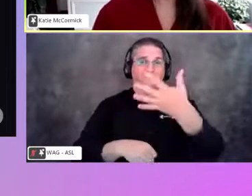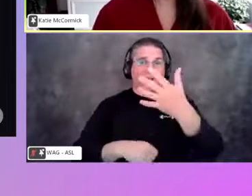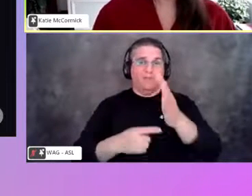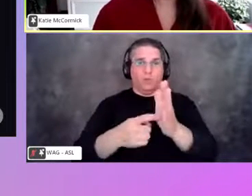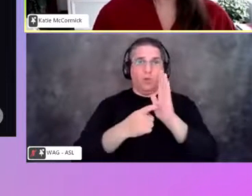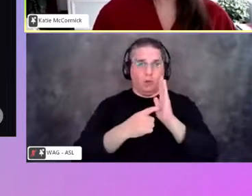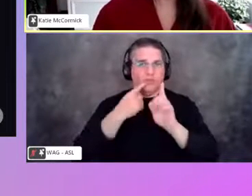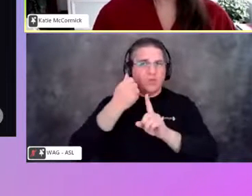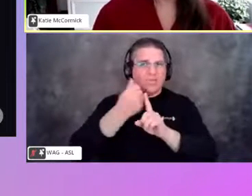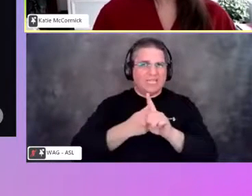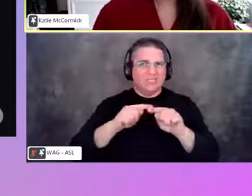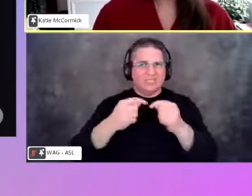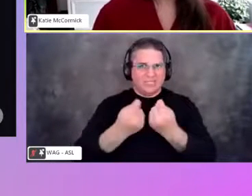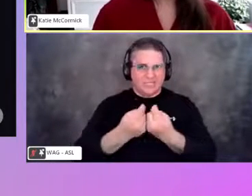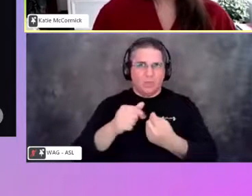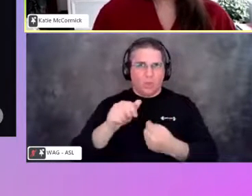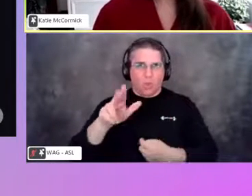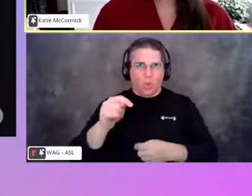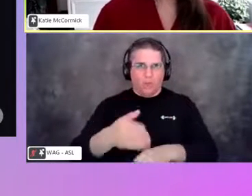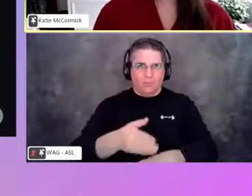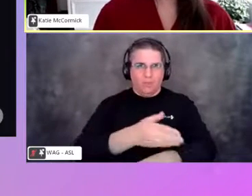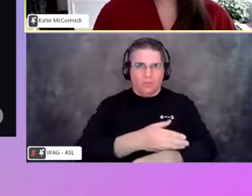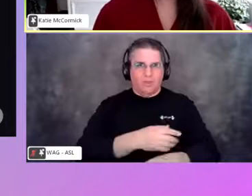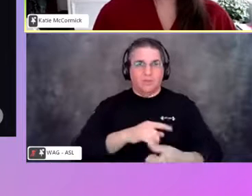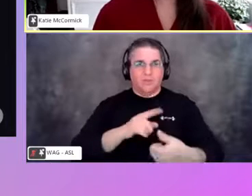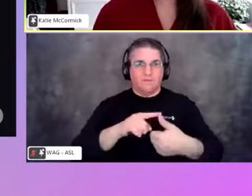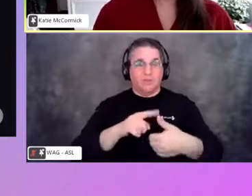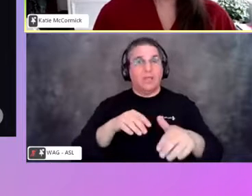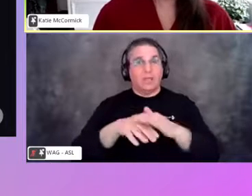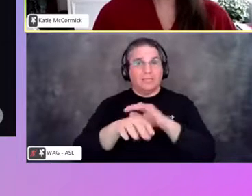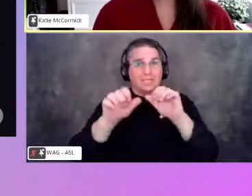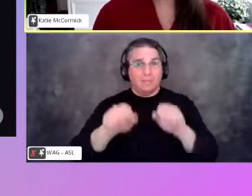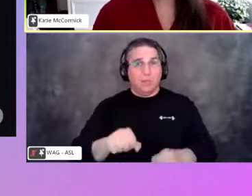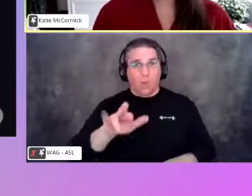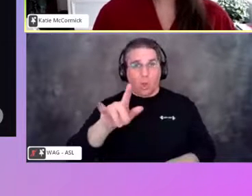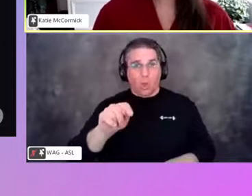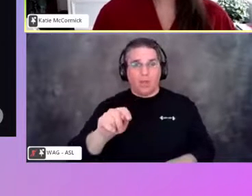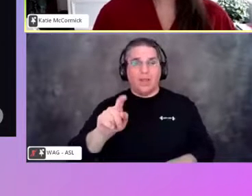on the results of their audits. Retro 5 requirements